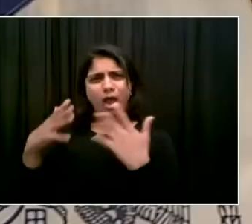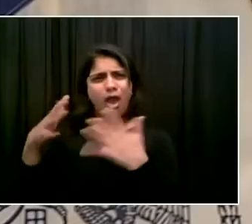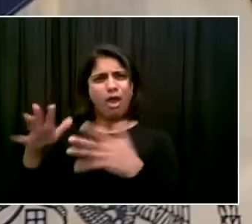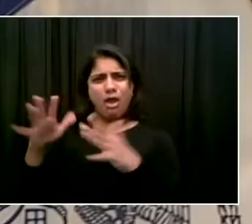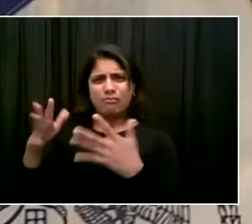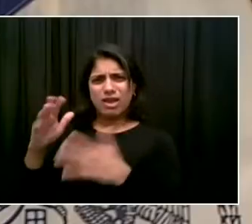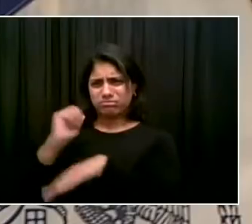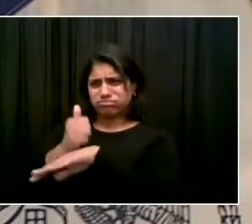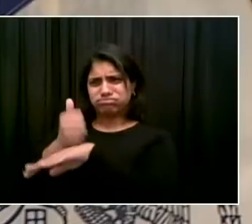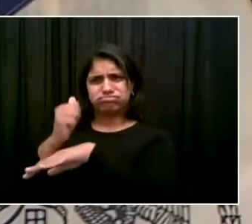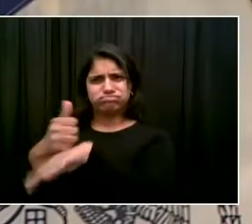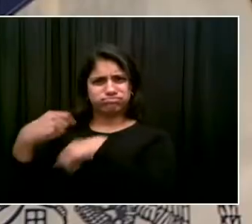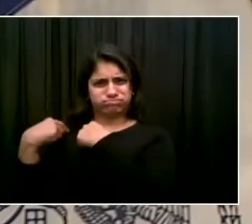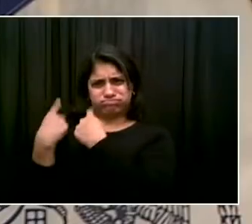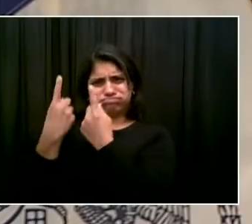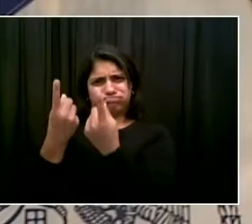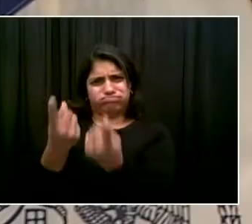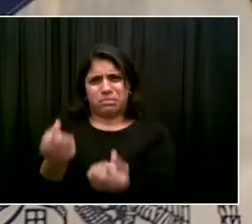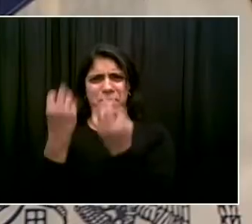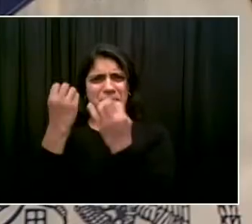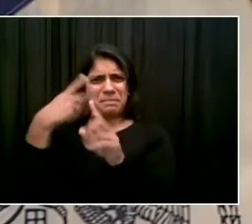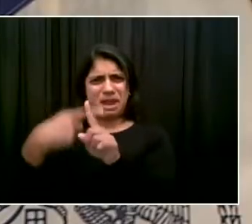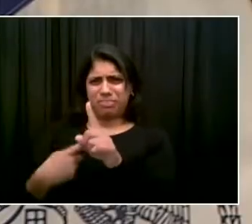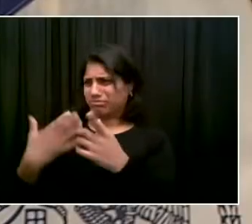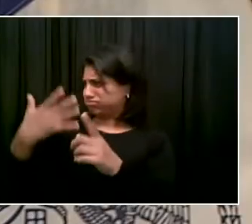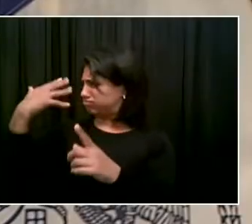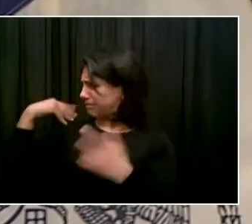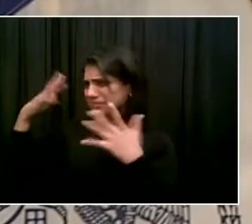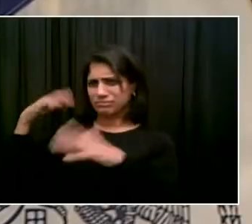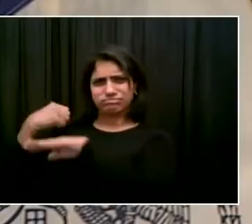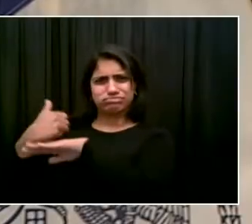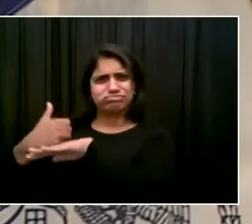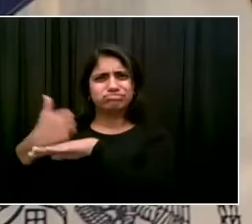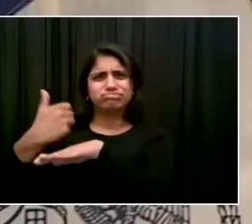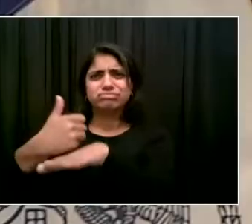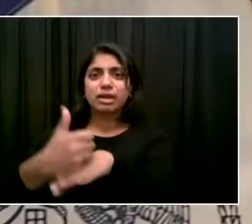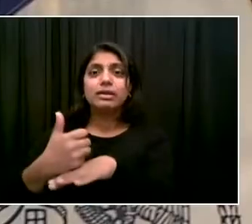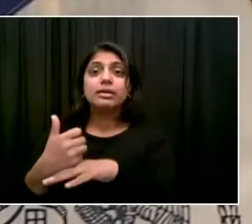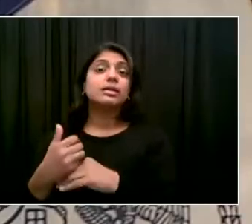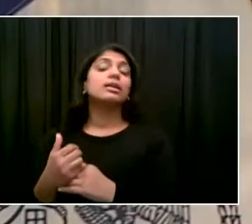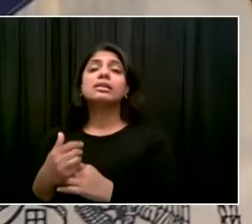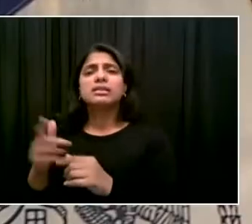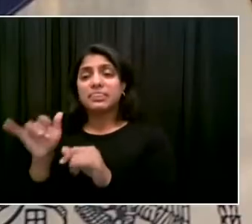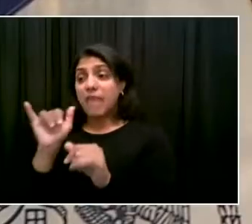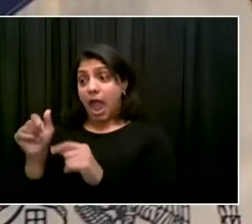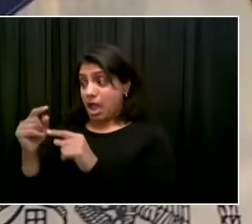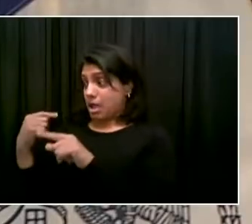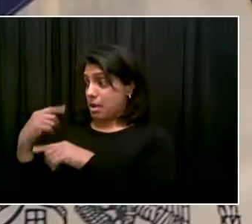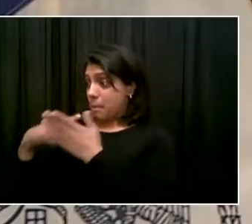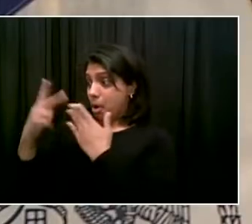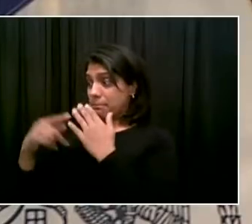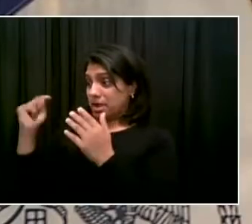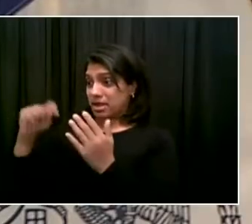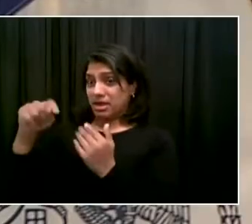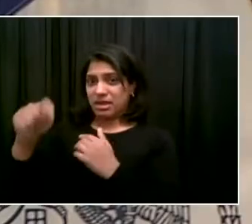KEY 2 NYC. WE ARE TAKING THAT EXACT SAME MODEL IT'S BEEN